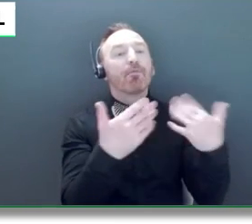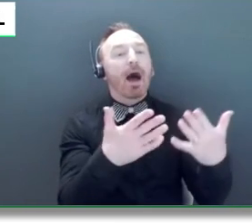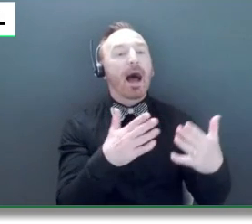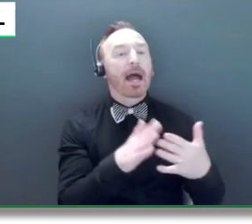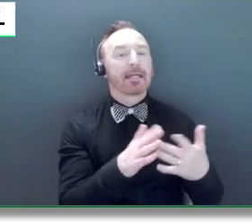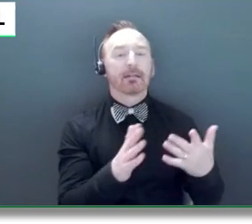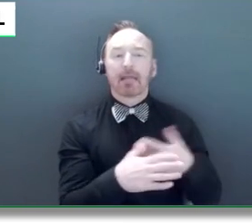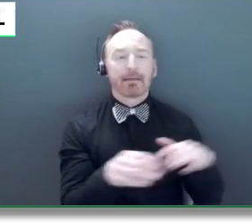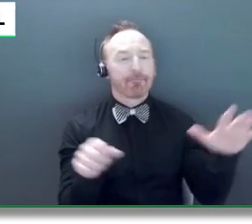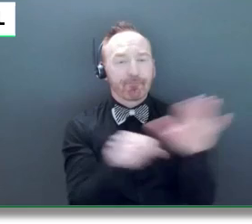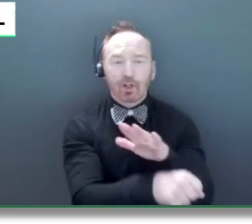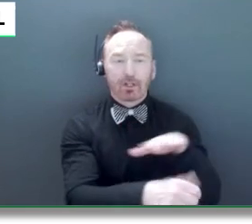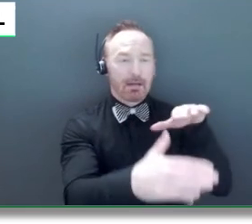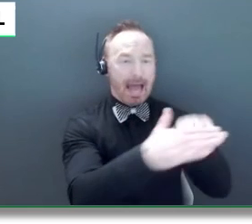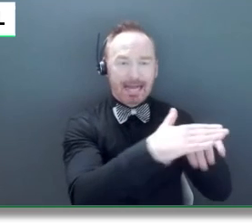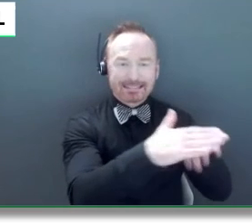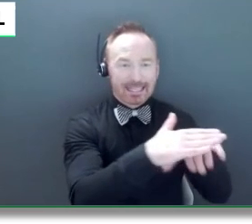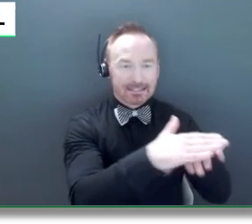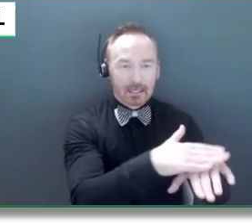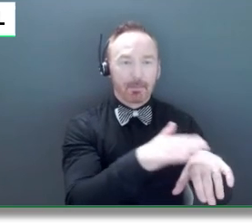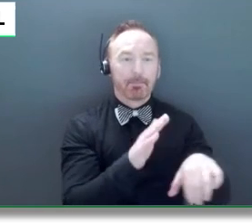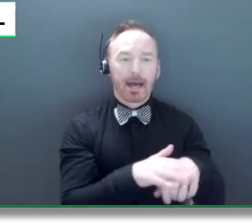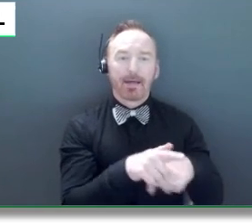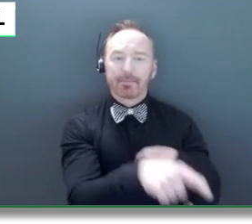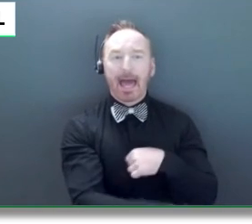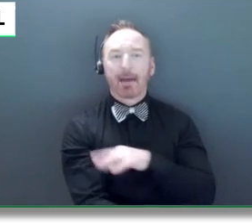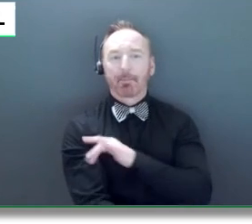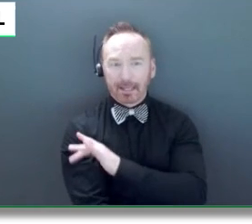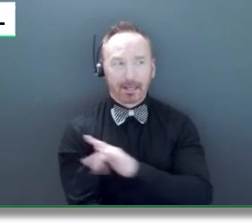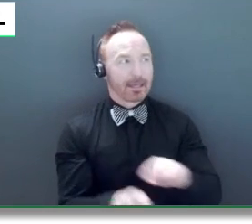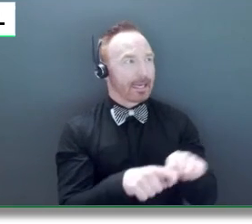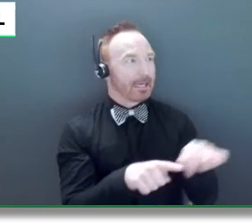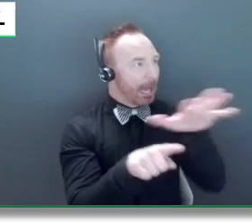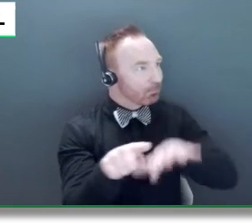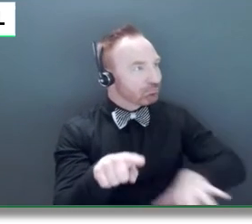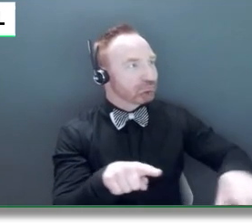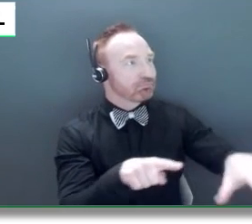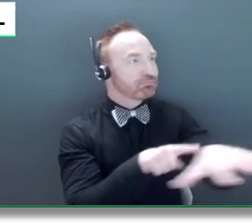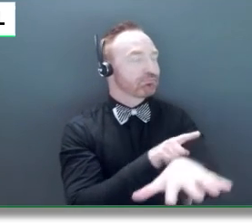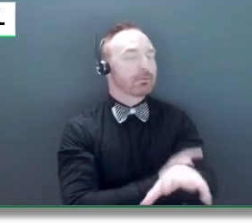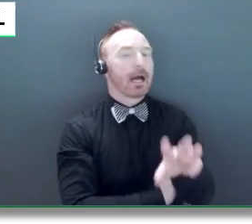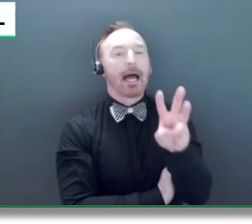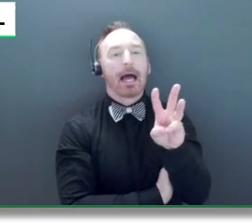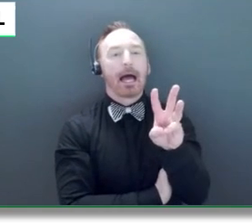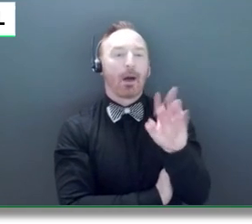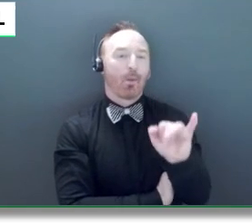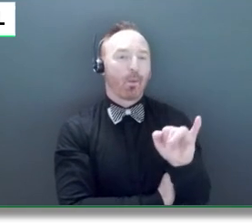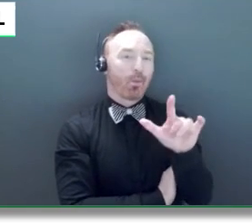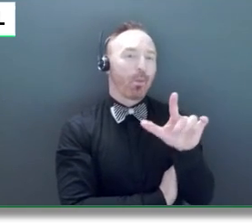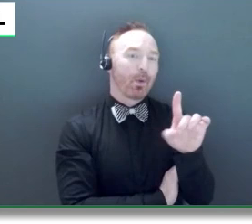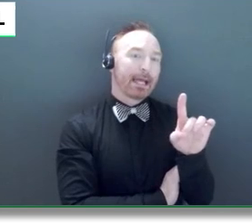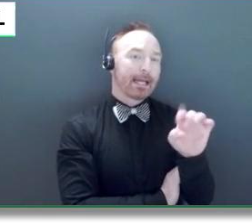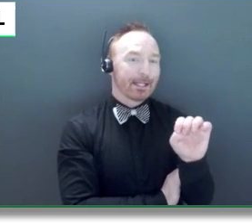completely outstanding wilderness setting um. It's yeah. I'll let someone else speak but that's